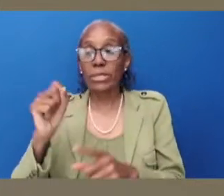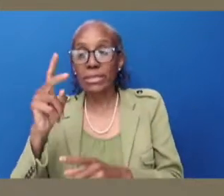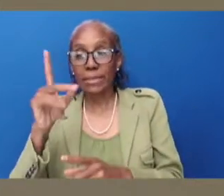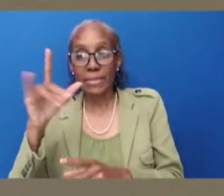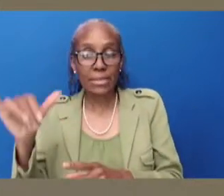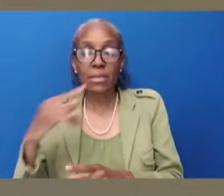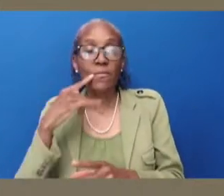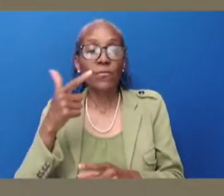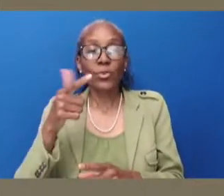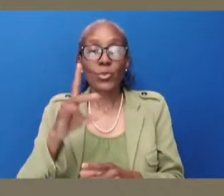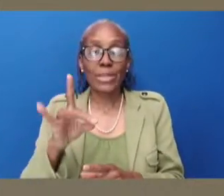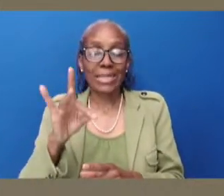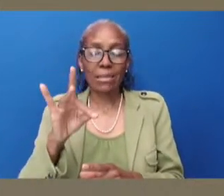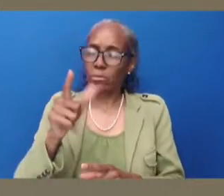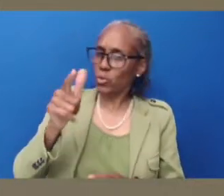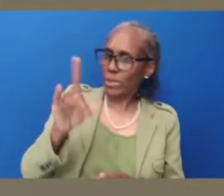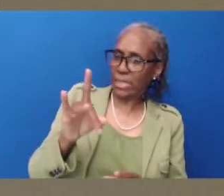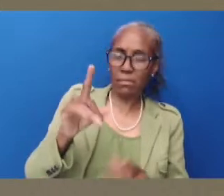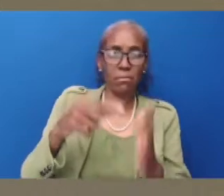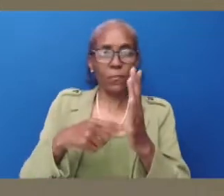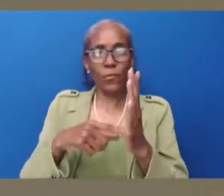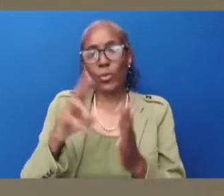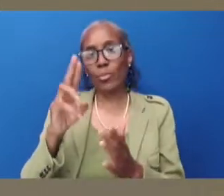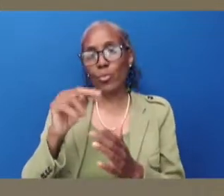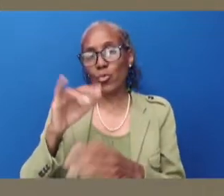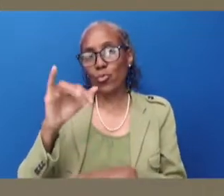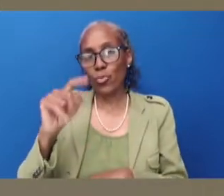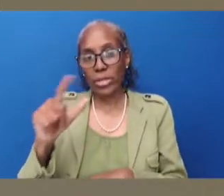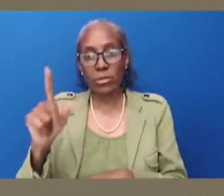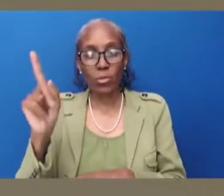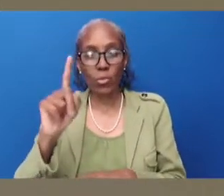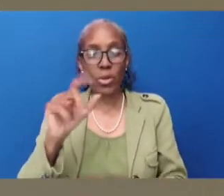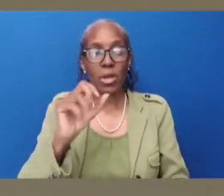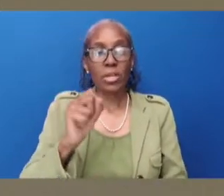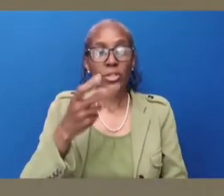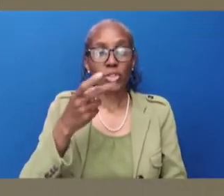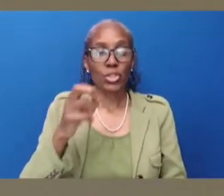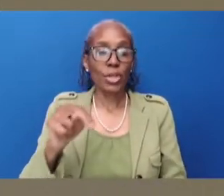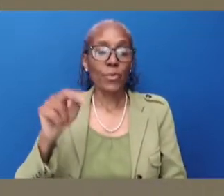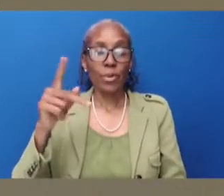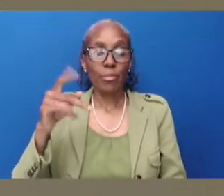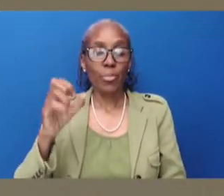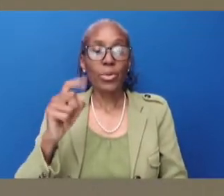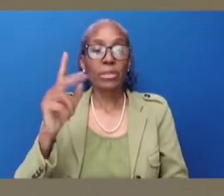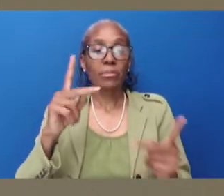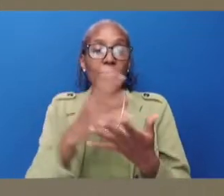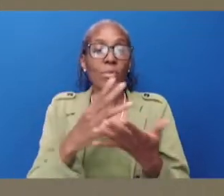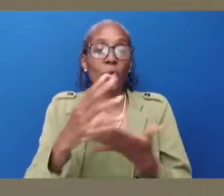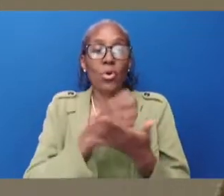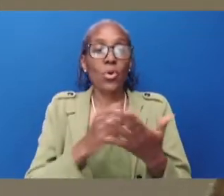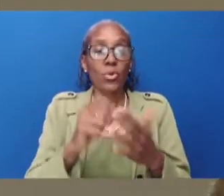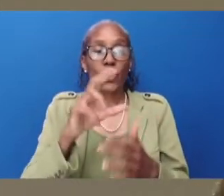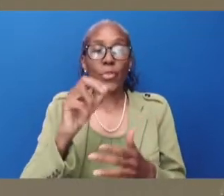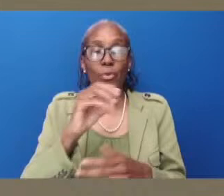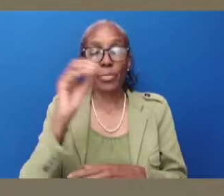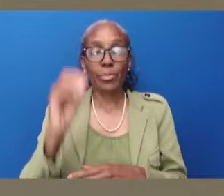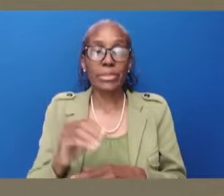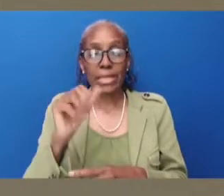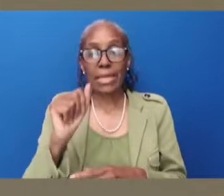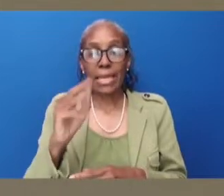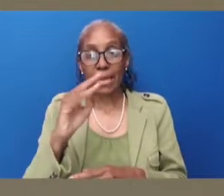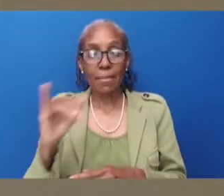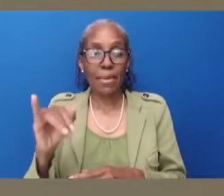20 YEARS OF RENTAL SUBSIDY FOR